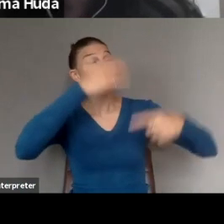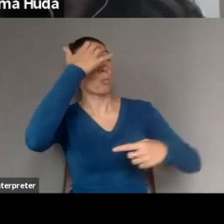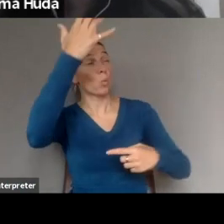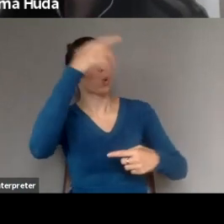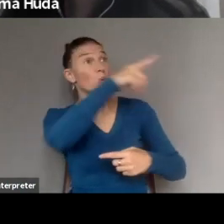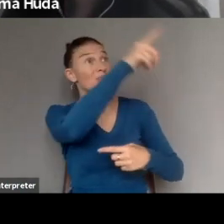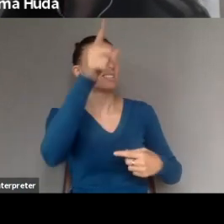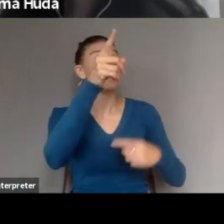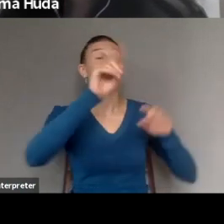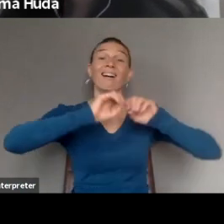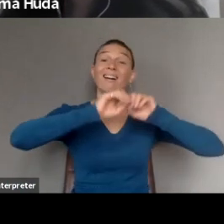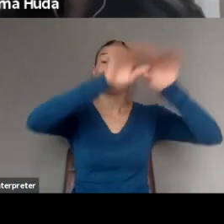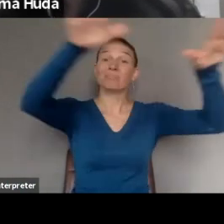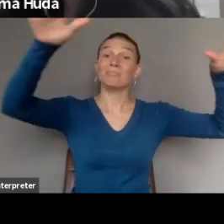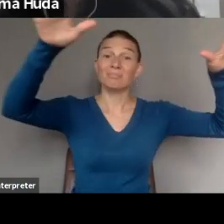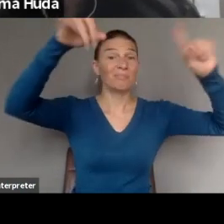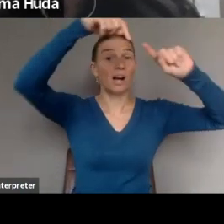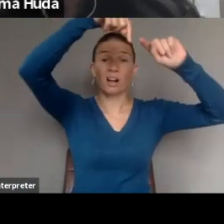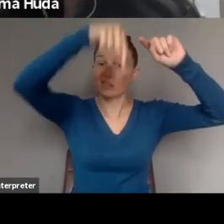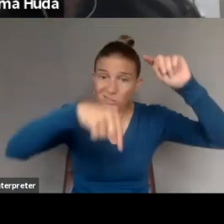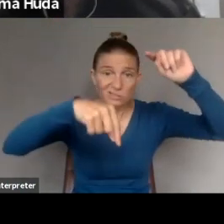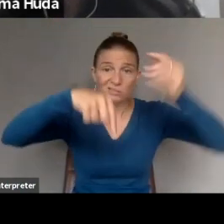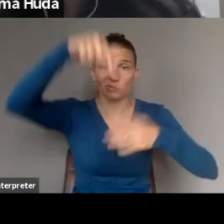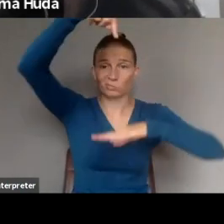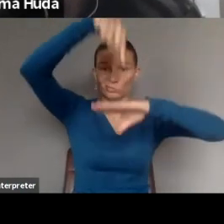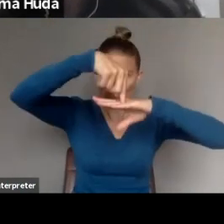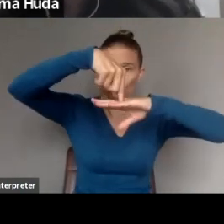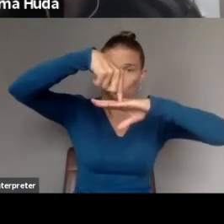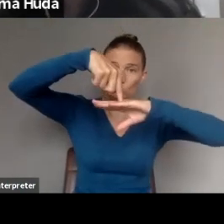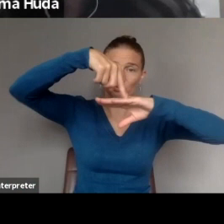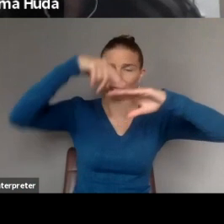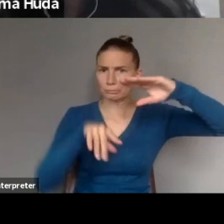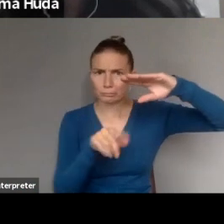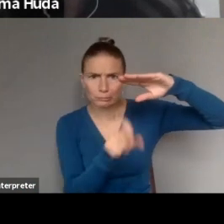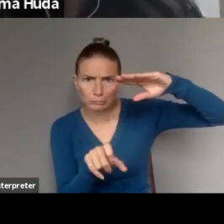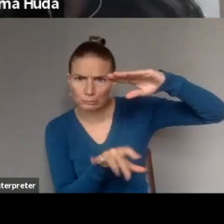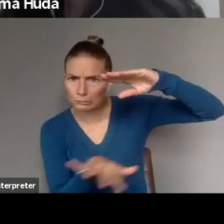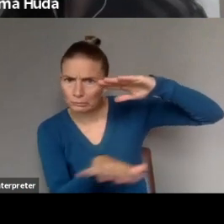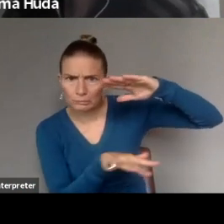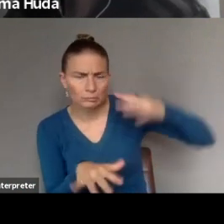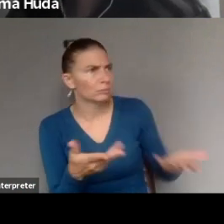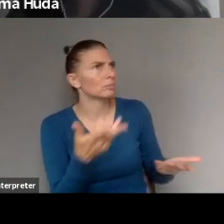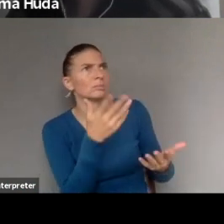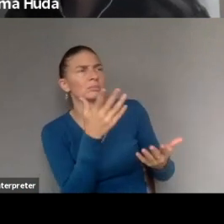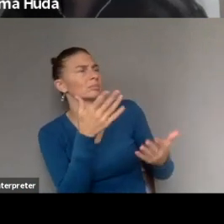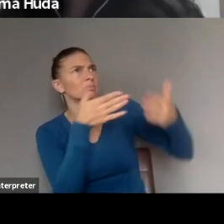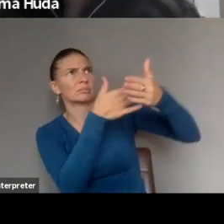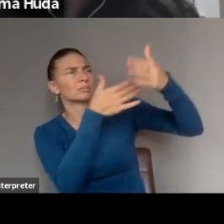The local level might not know what’s on offer or how to apply for them. And really just to play that role